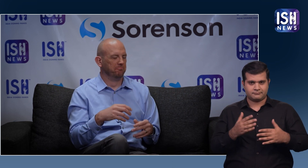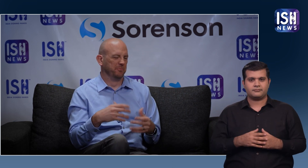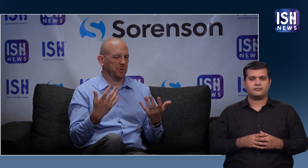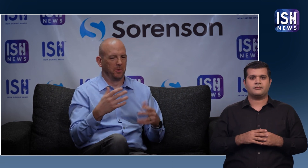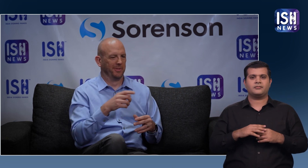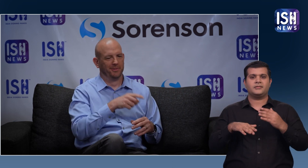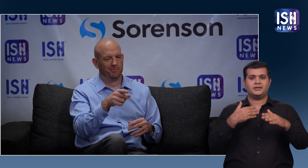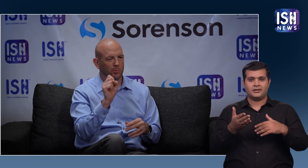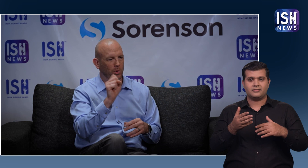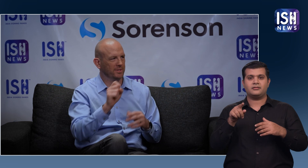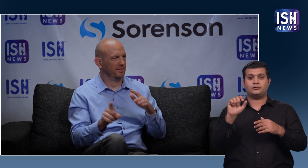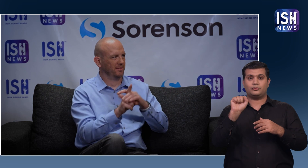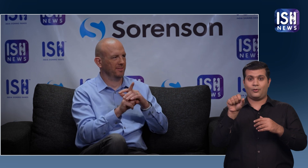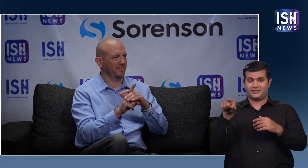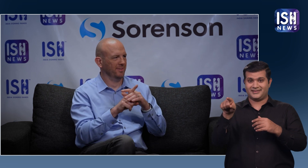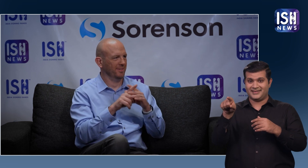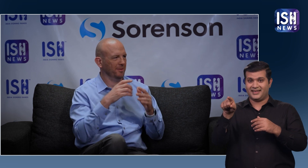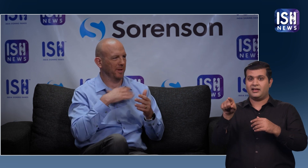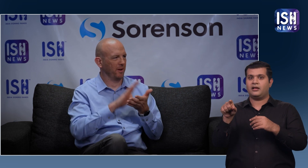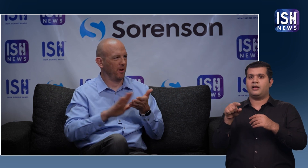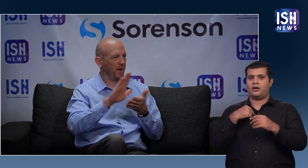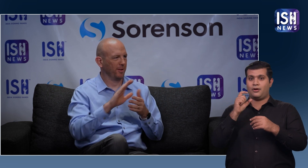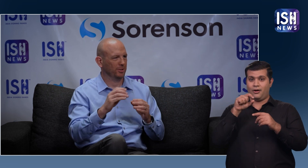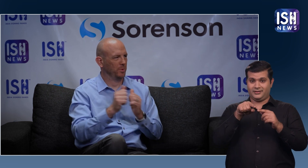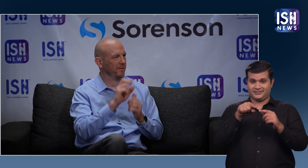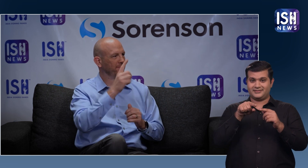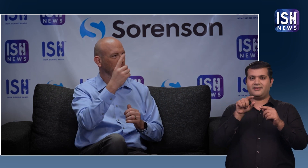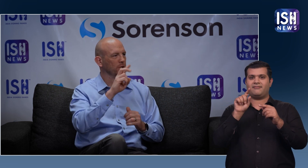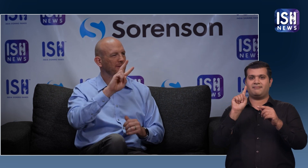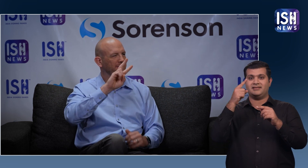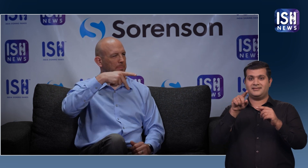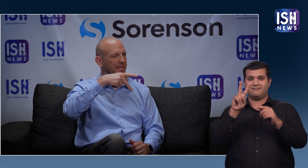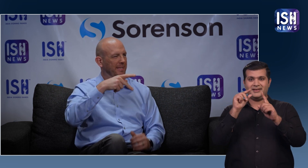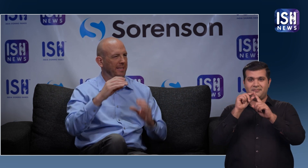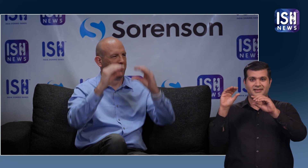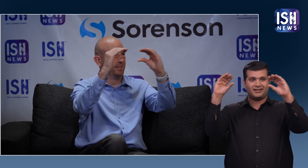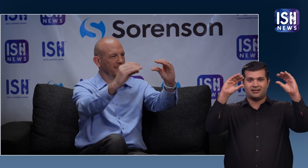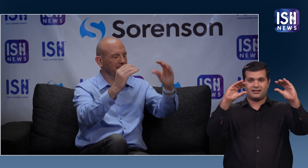Sorenson showed up in my college with its first VideoPhone, a device you put on top of TV.